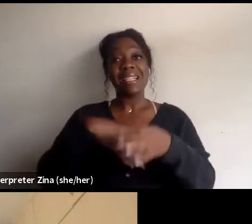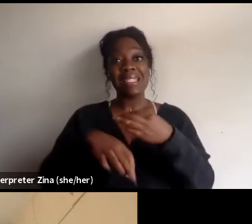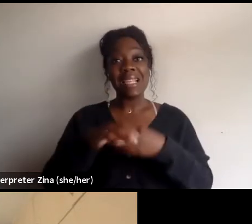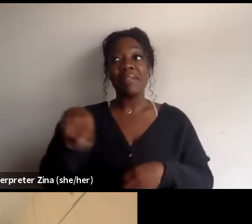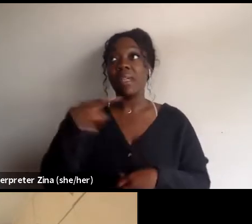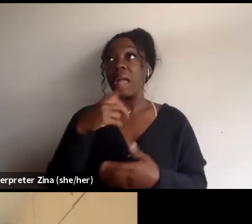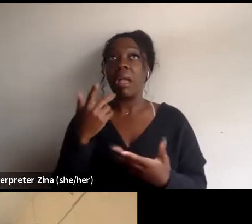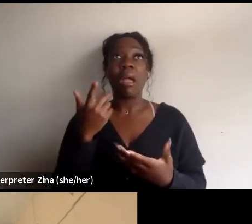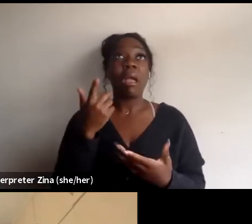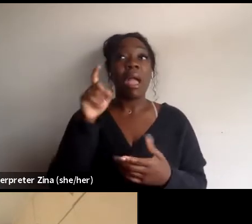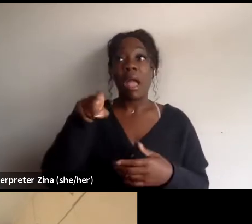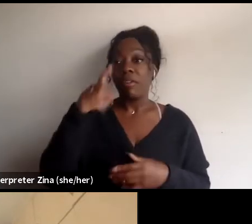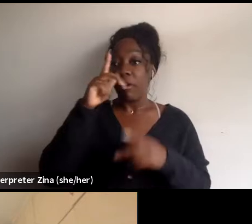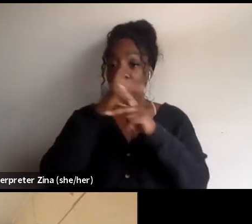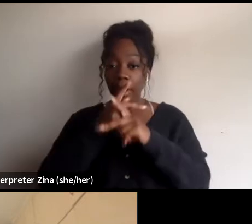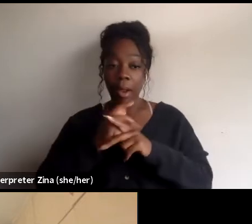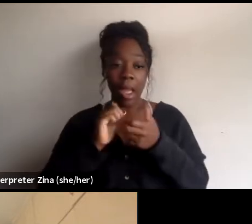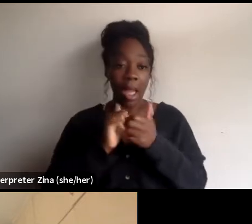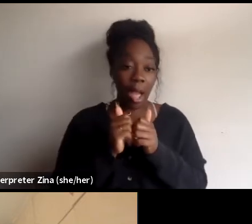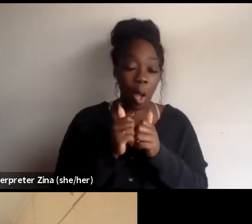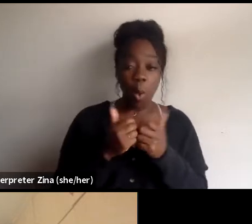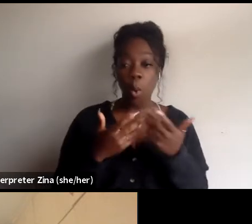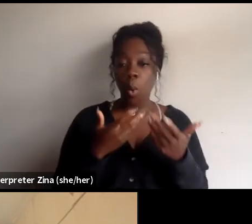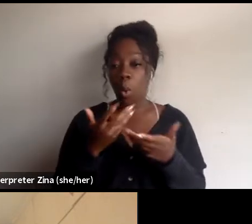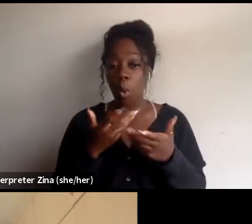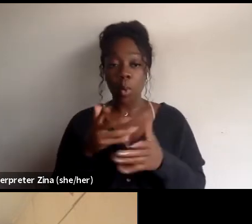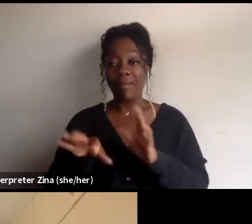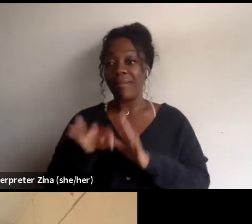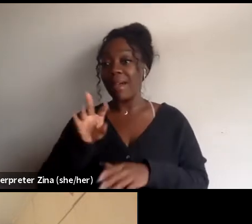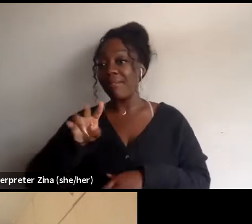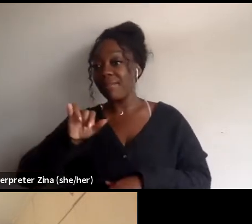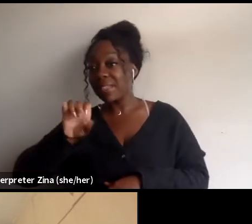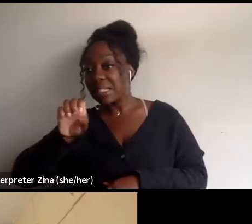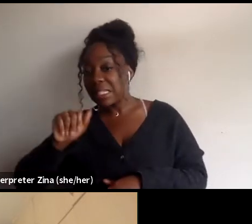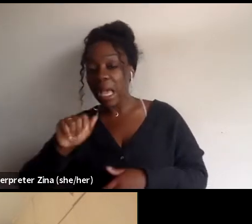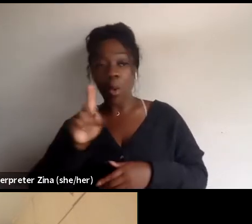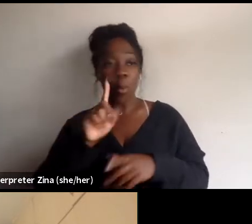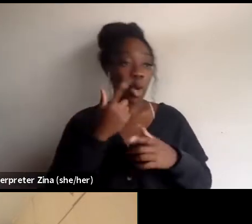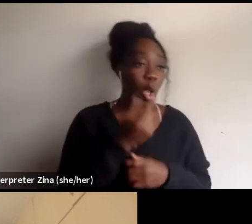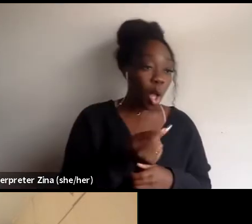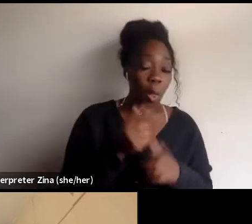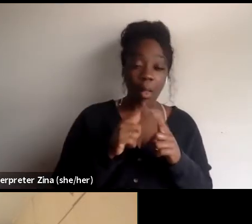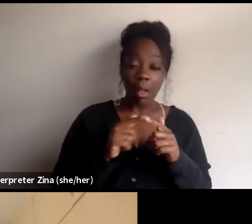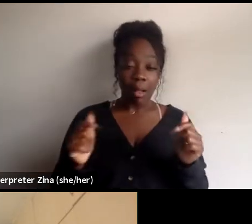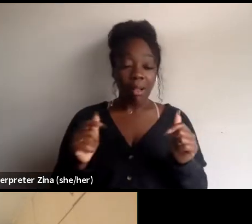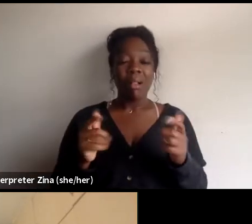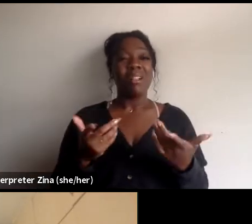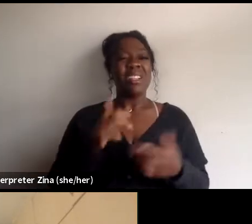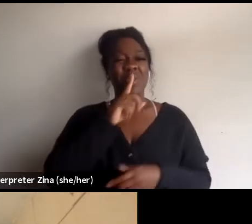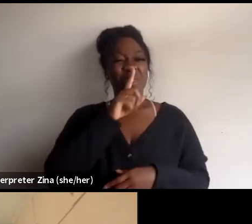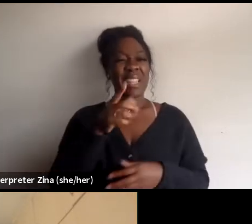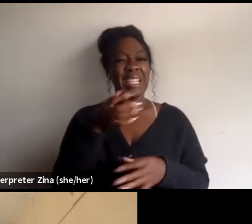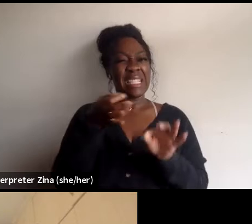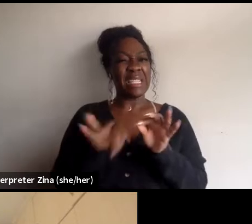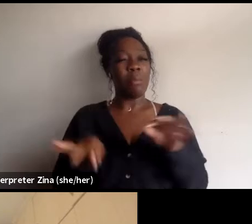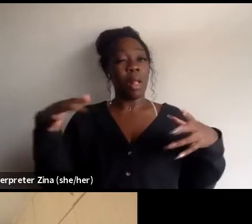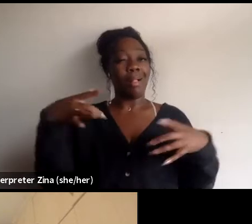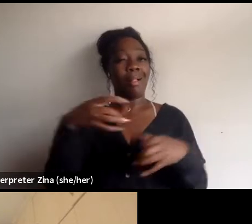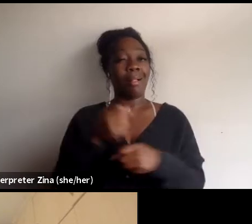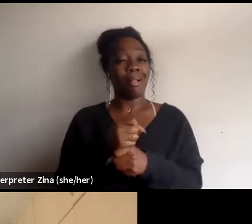and all those other things. So that's a quick package of what I do. So I never know what's really cool there but it's all things that I enjoy a lot